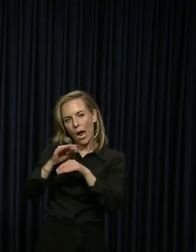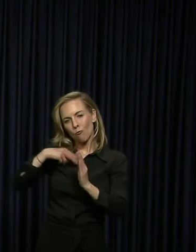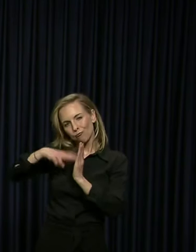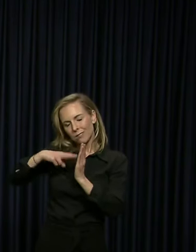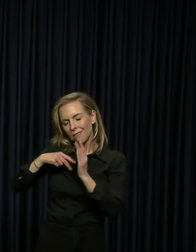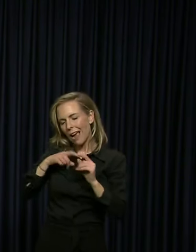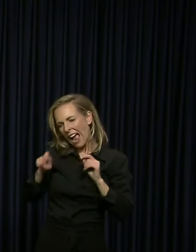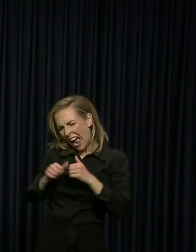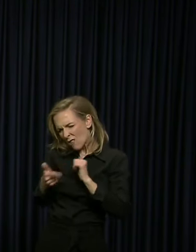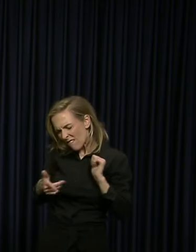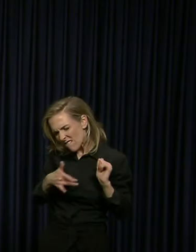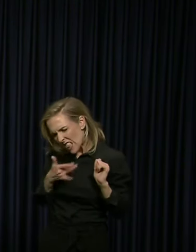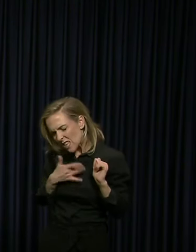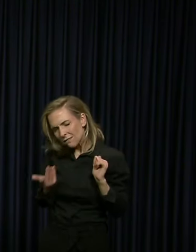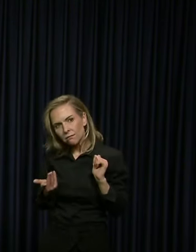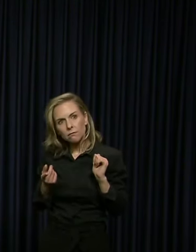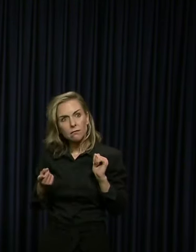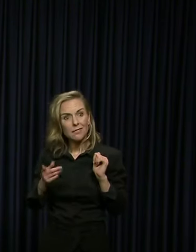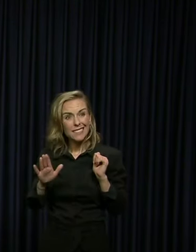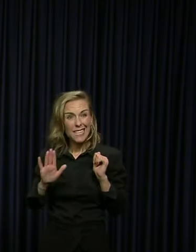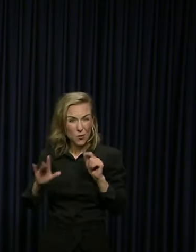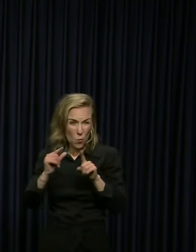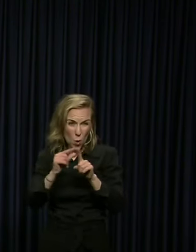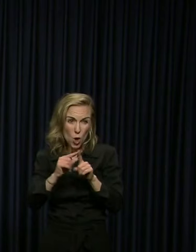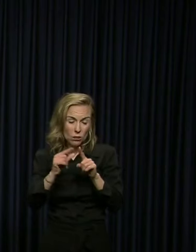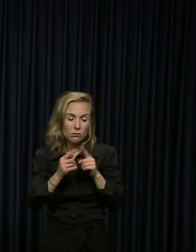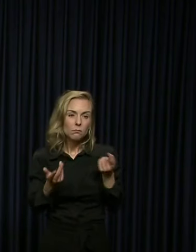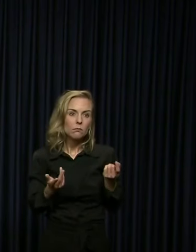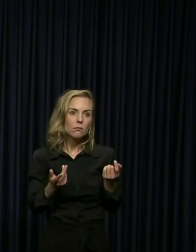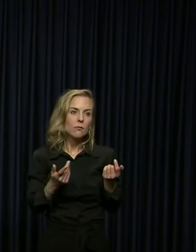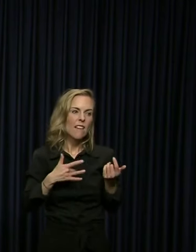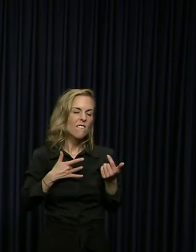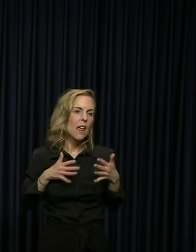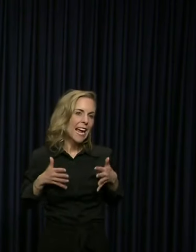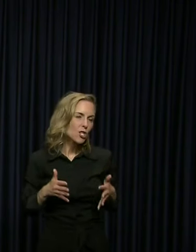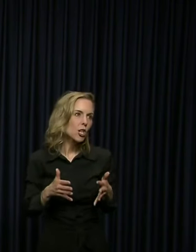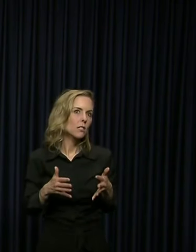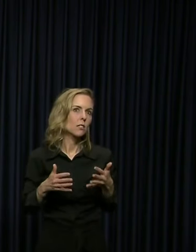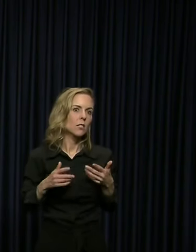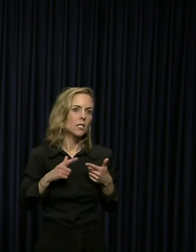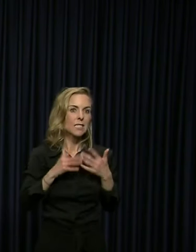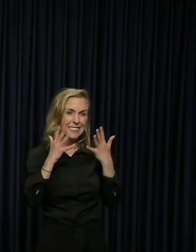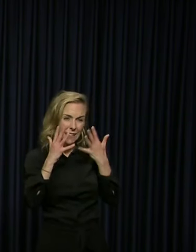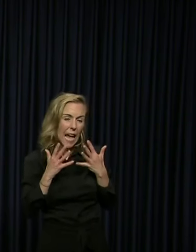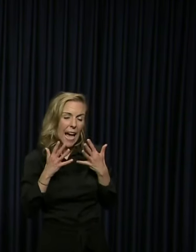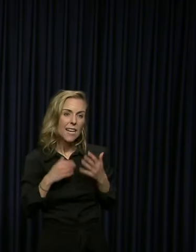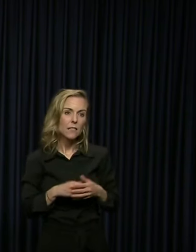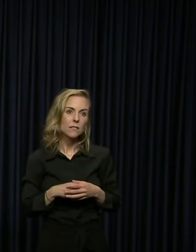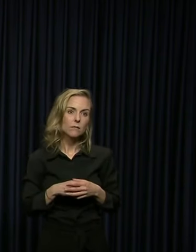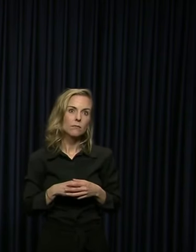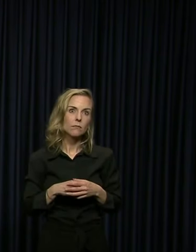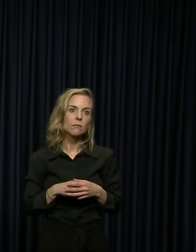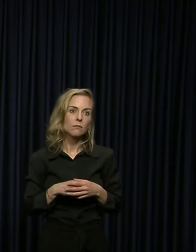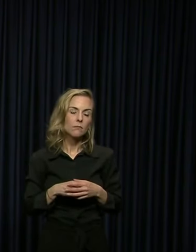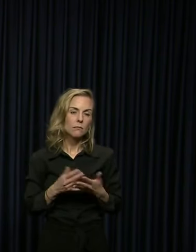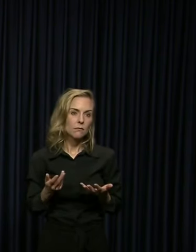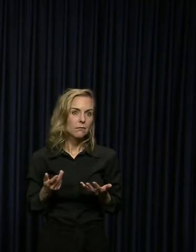BECAUSE EVEN THOUGH I'D LIKE TO GO OUT THERE AND I'D LIKE TO SAY TO EVERYBODY WHO IS PROVIDING A MEAL, YOU KNOW, THANK YOU FOR